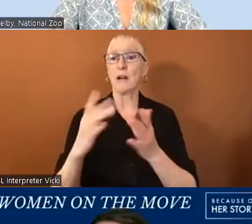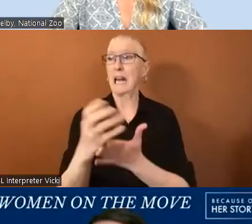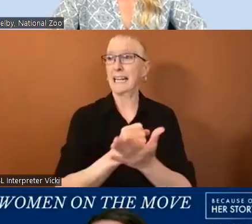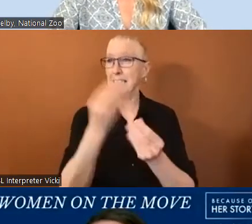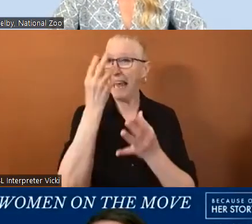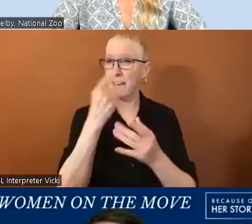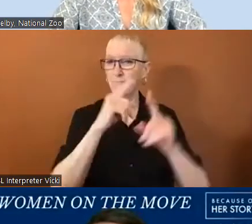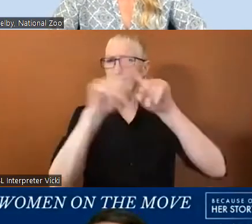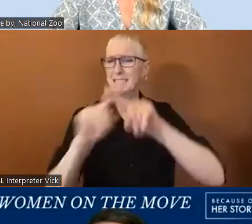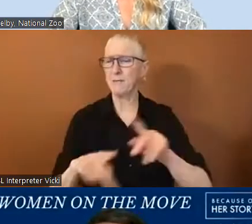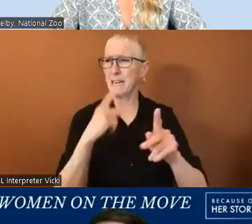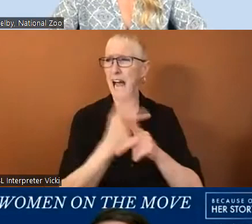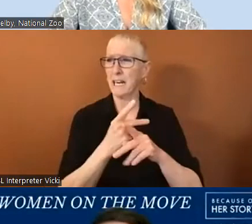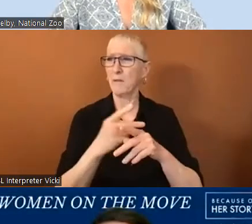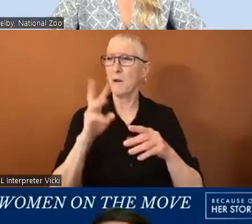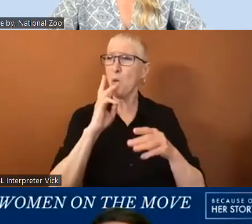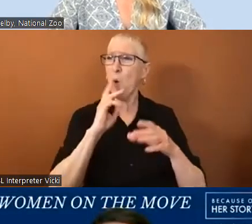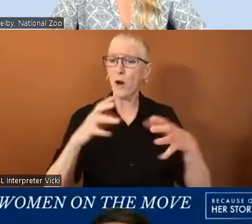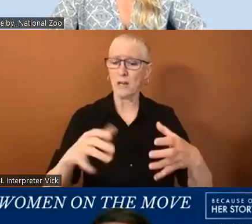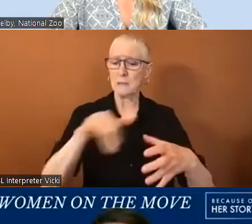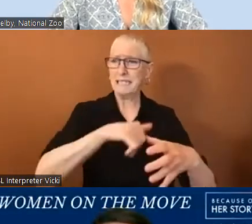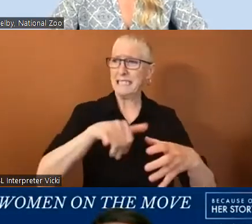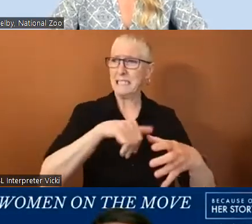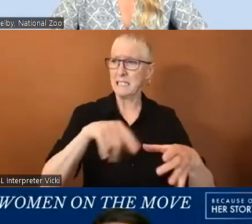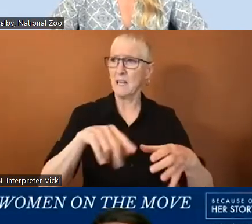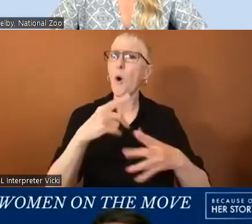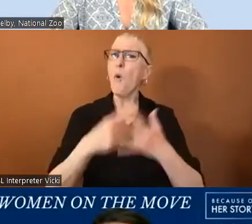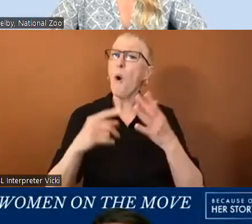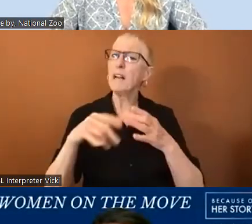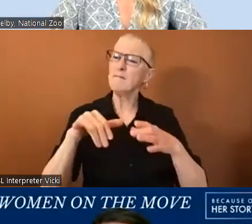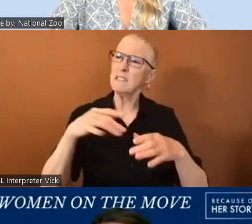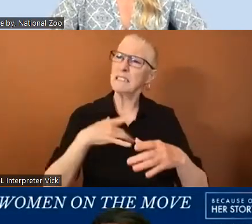aquatic species. So what species do you work with specifically as a fisheries technician?